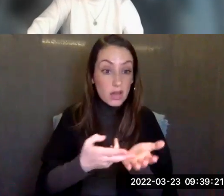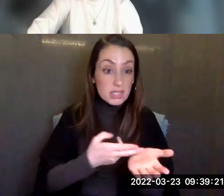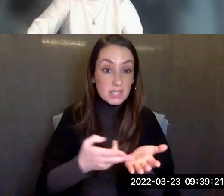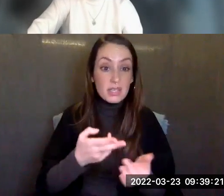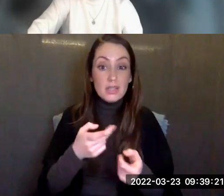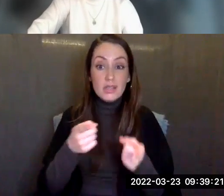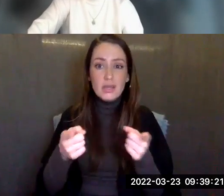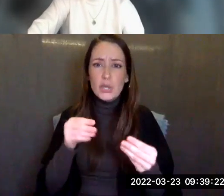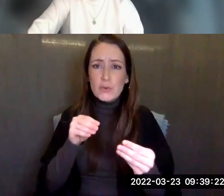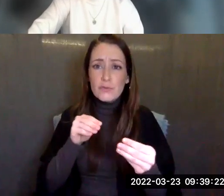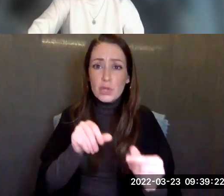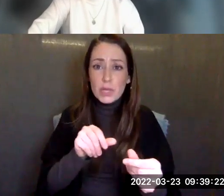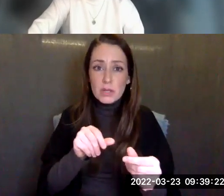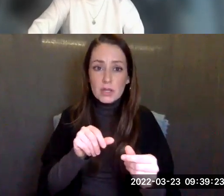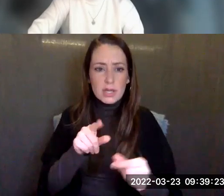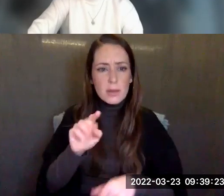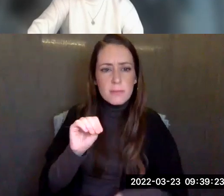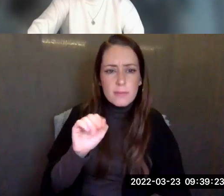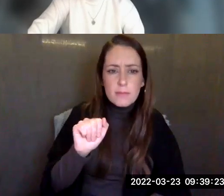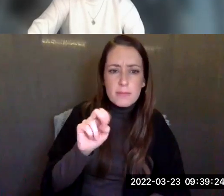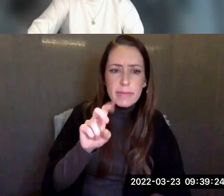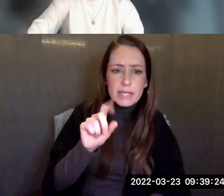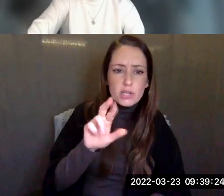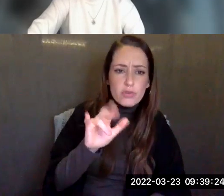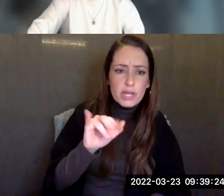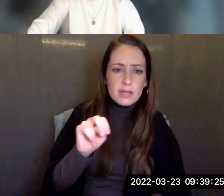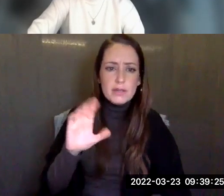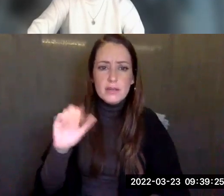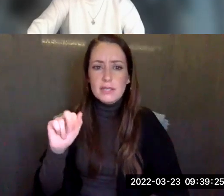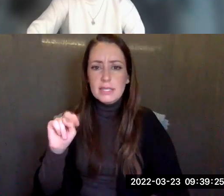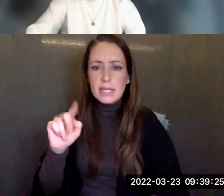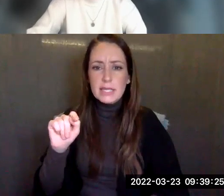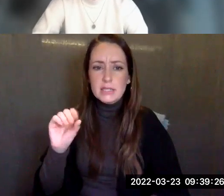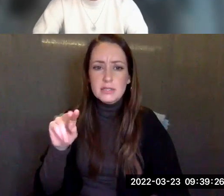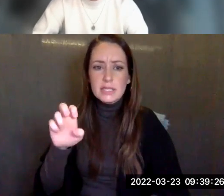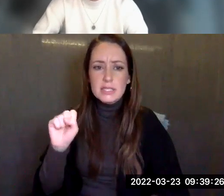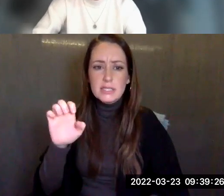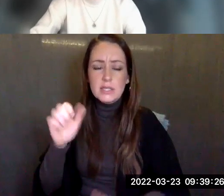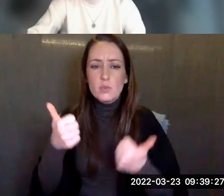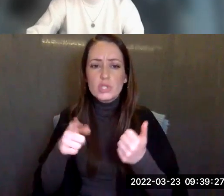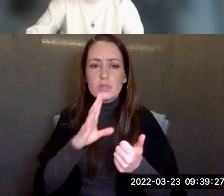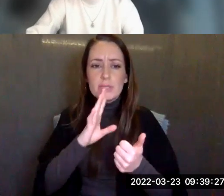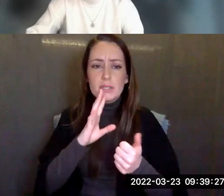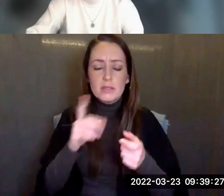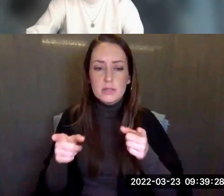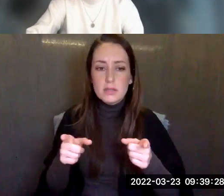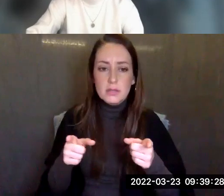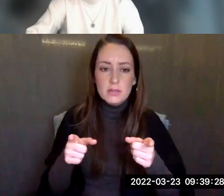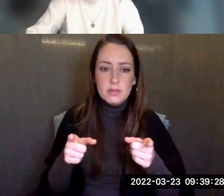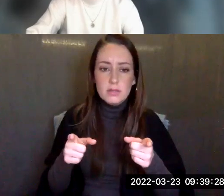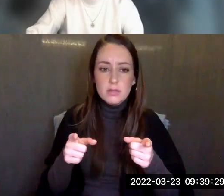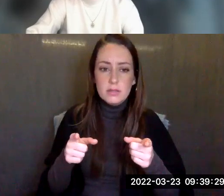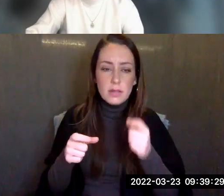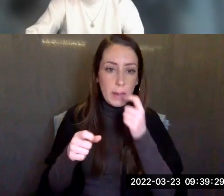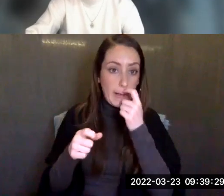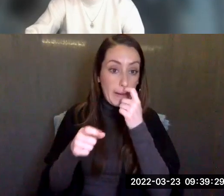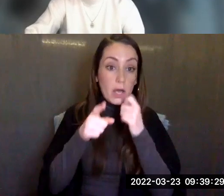Is it mandrum or Cantonese? Are you fluent in mandarin?